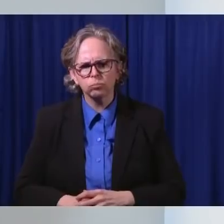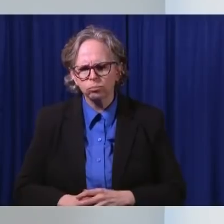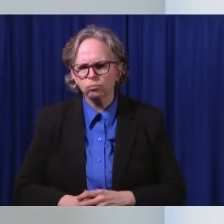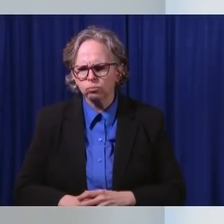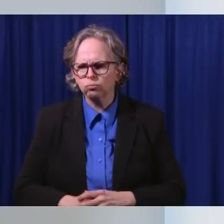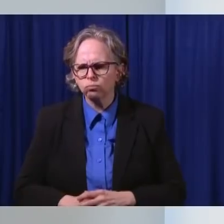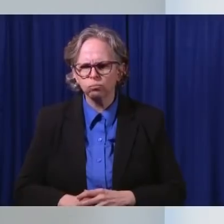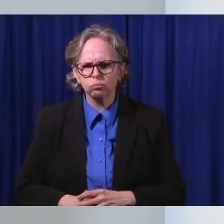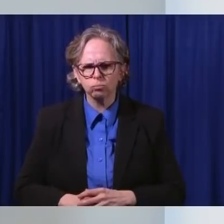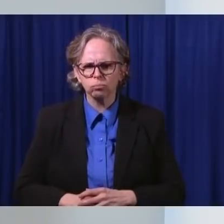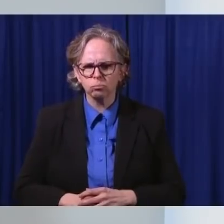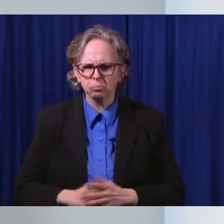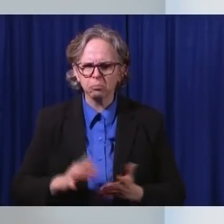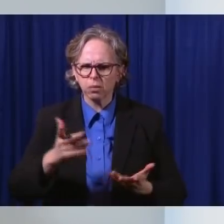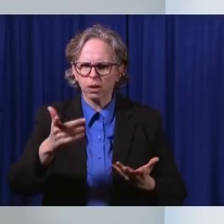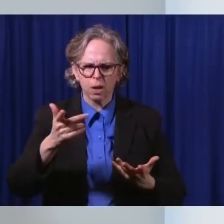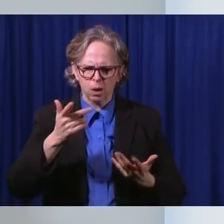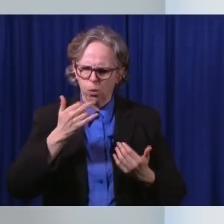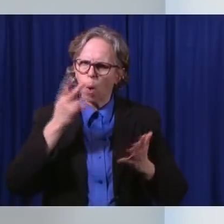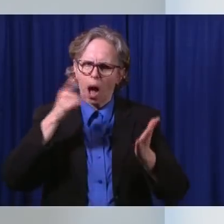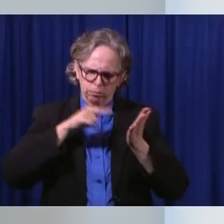DECADE, WE CALL IT NO FAULT